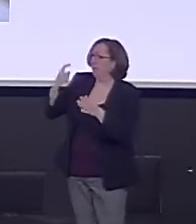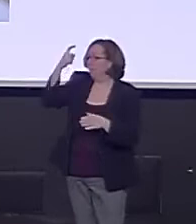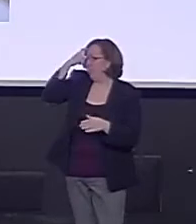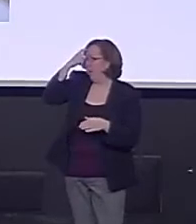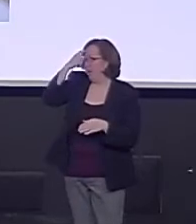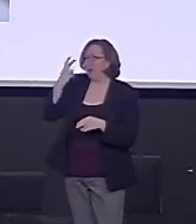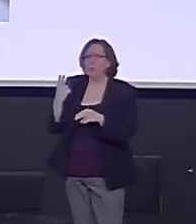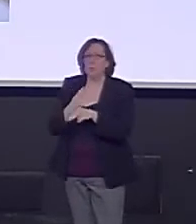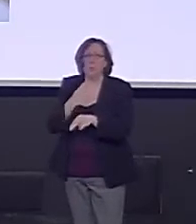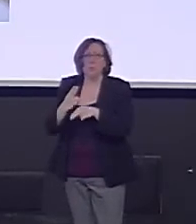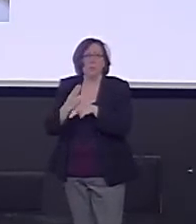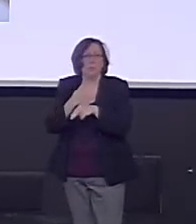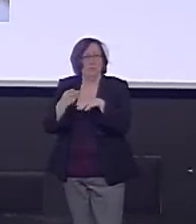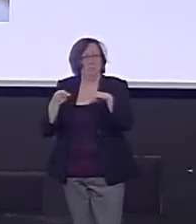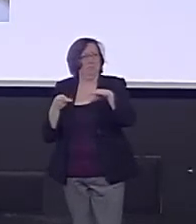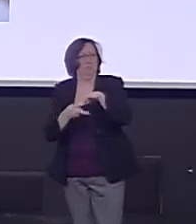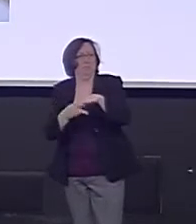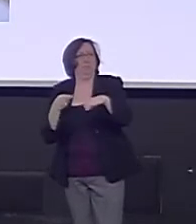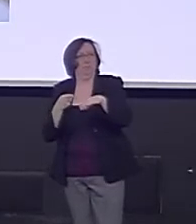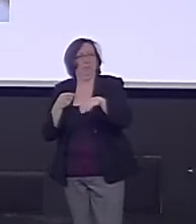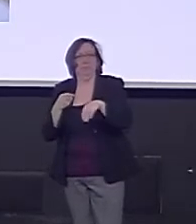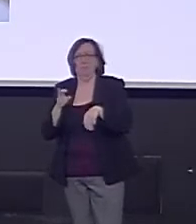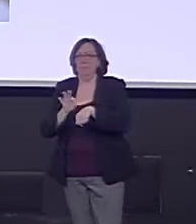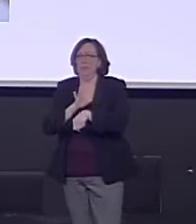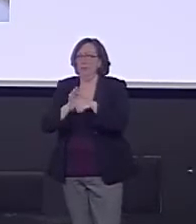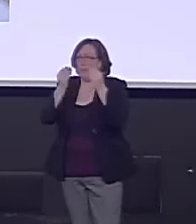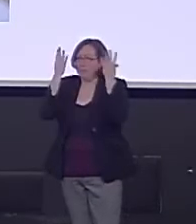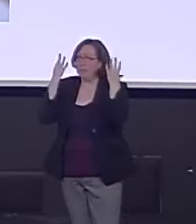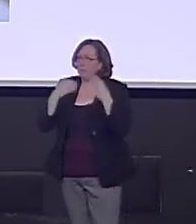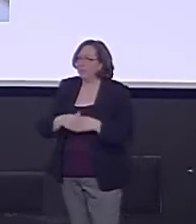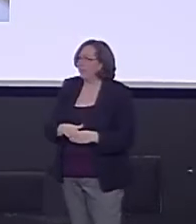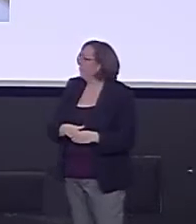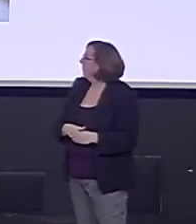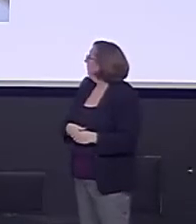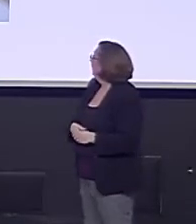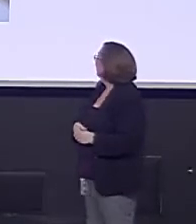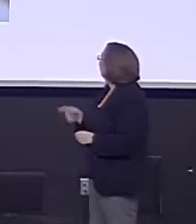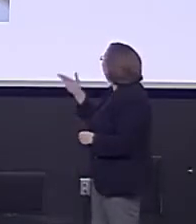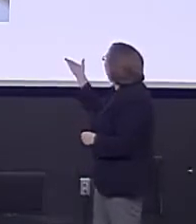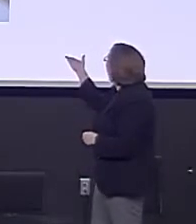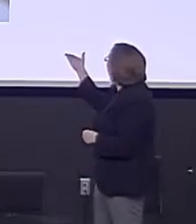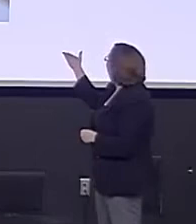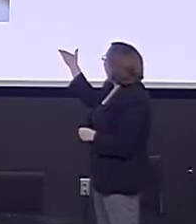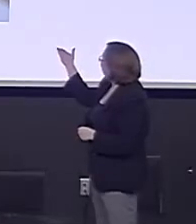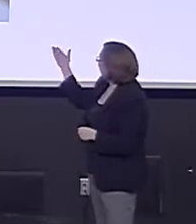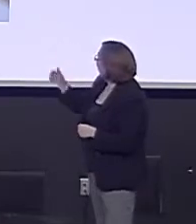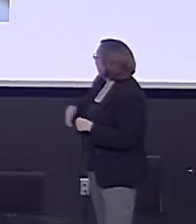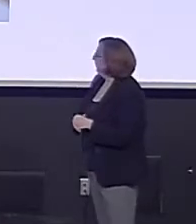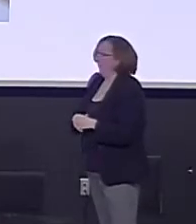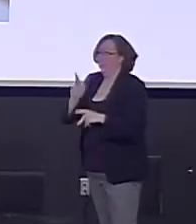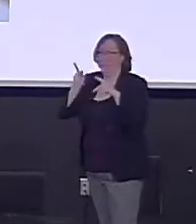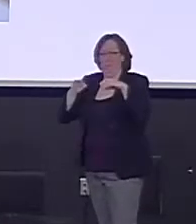with a scanner where we put people in this isolated condition, a bore,